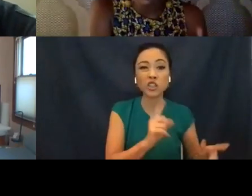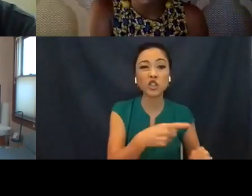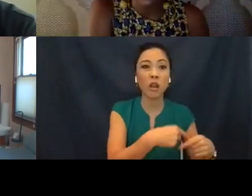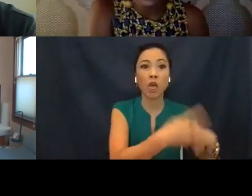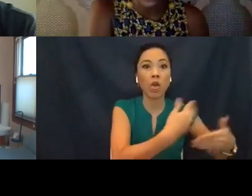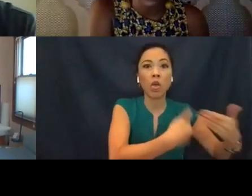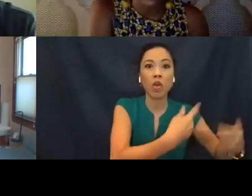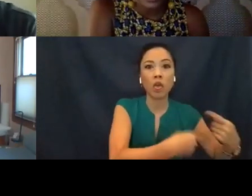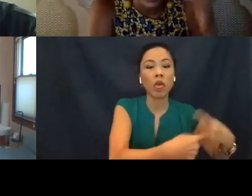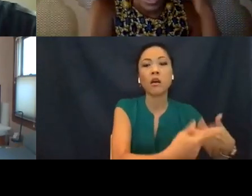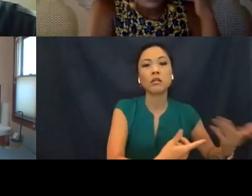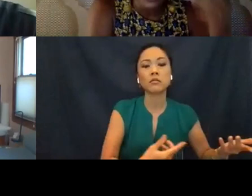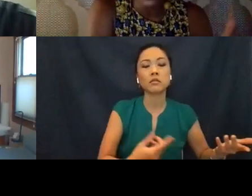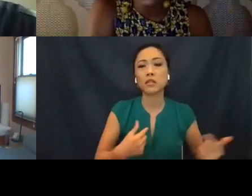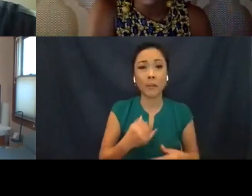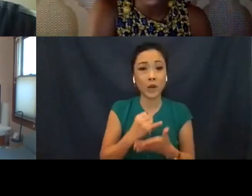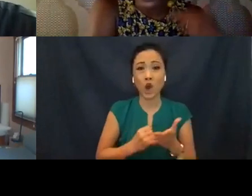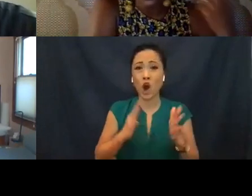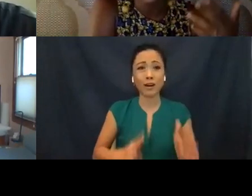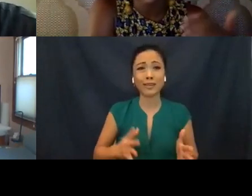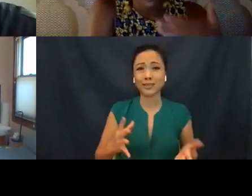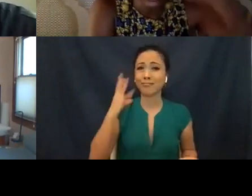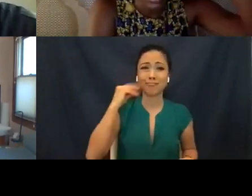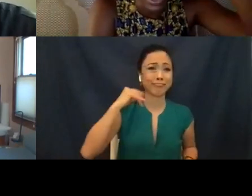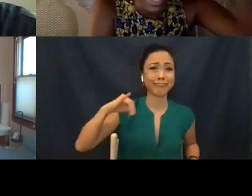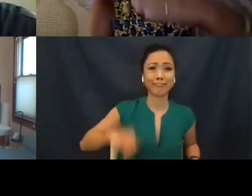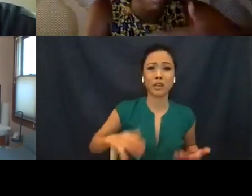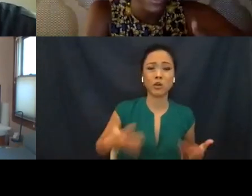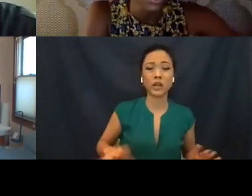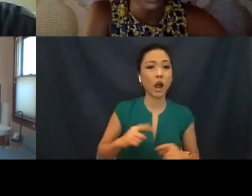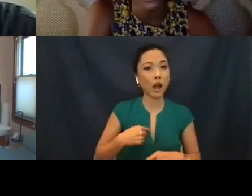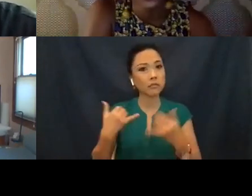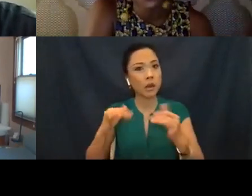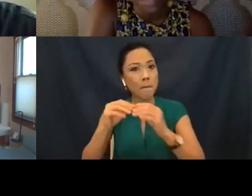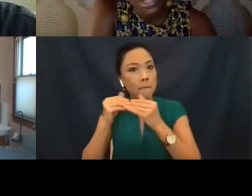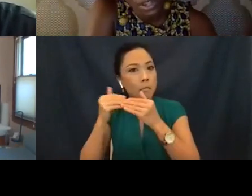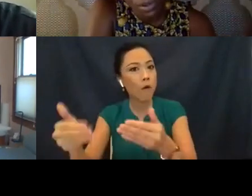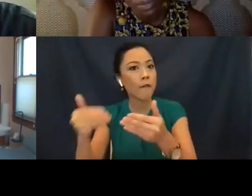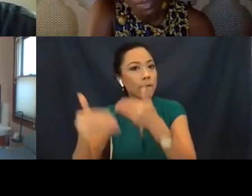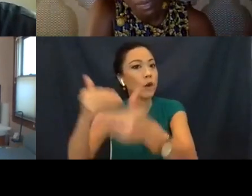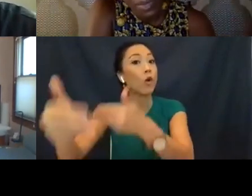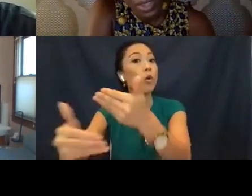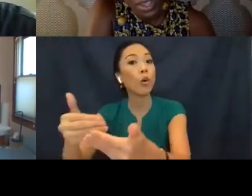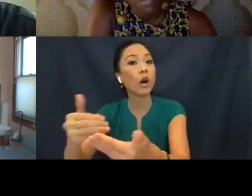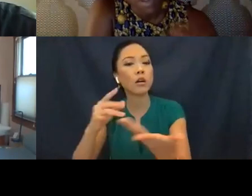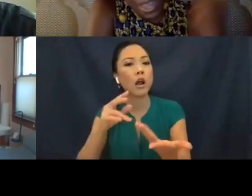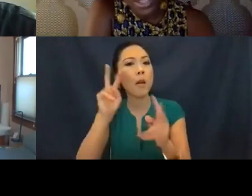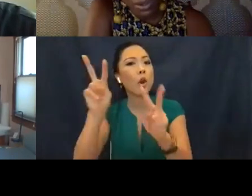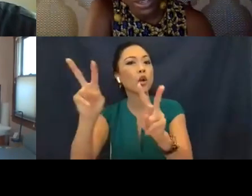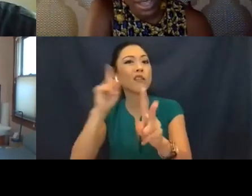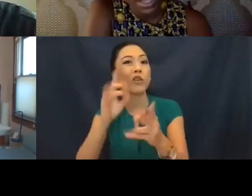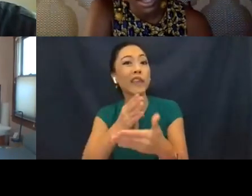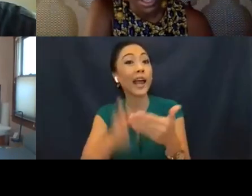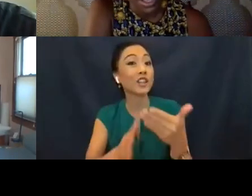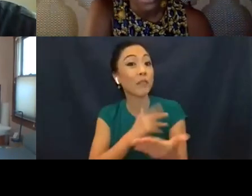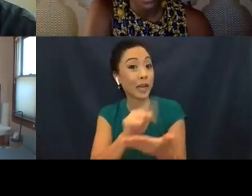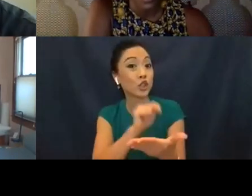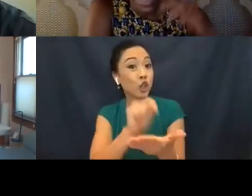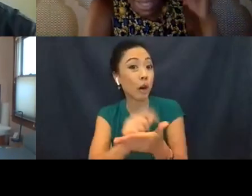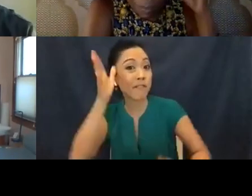a beneficiary of that, I still move forward looking at the eventual end of my term. So I think